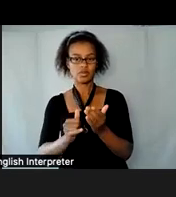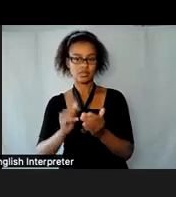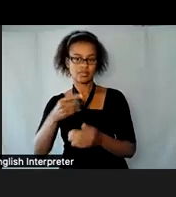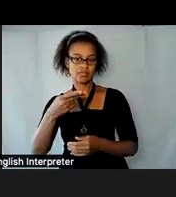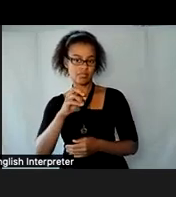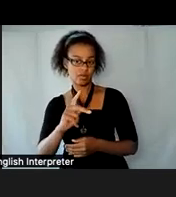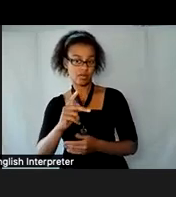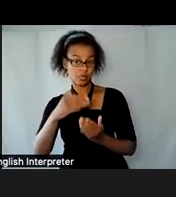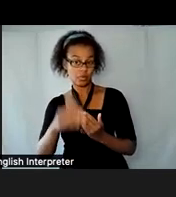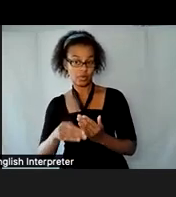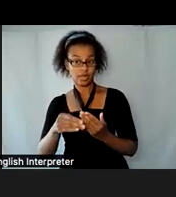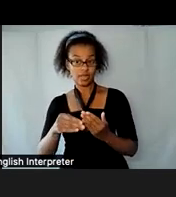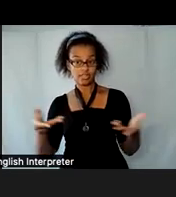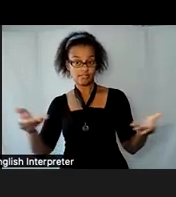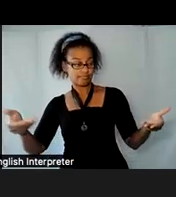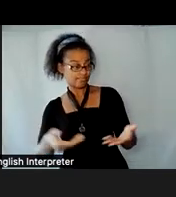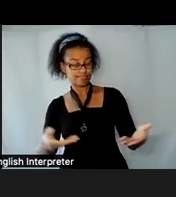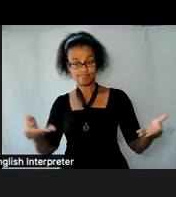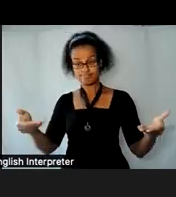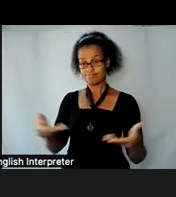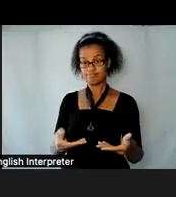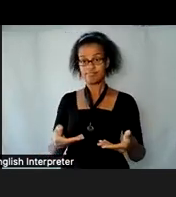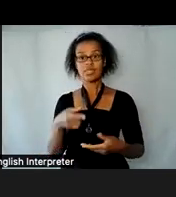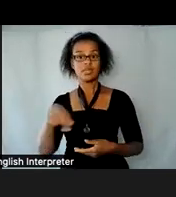make sure they feel well supported.